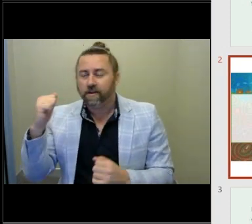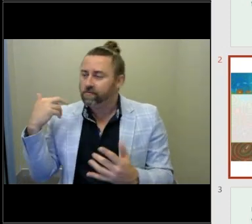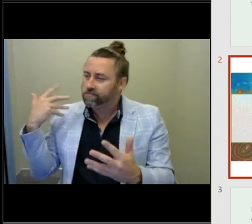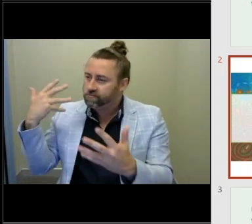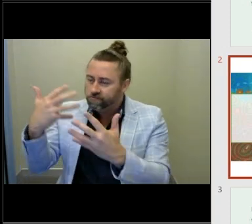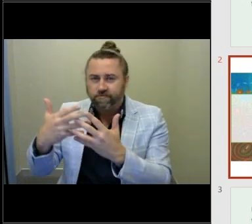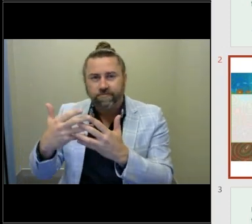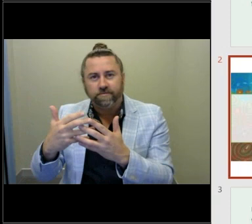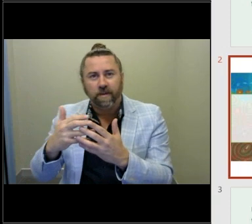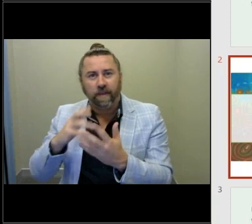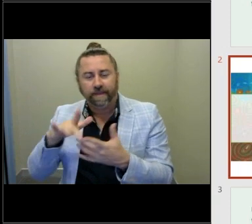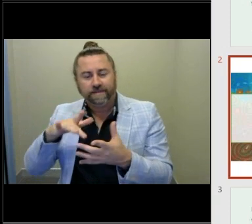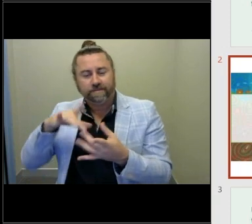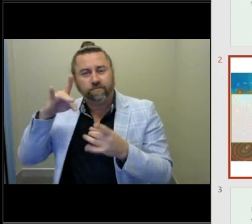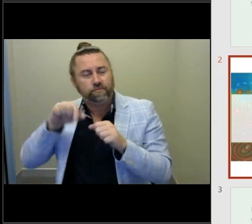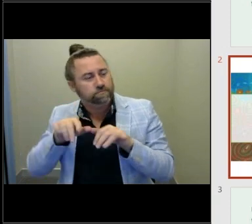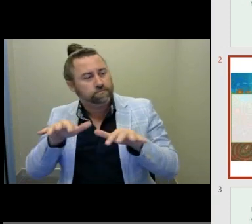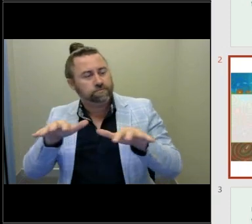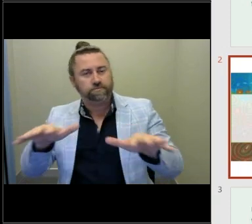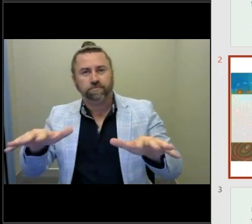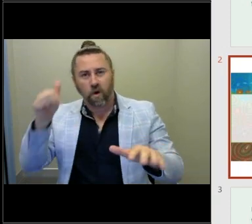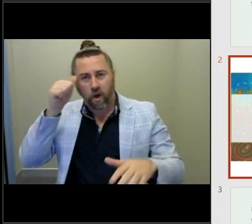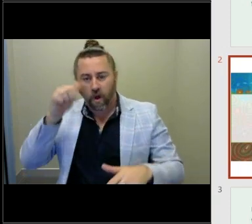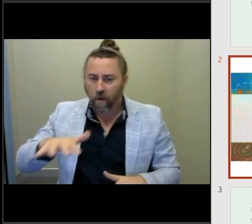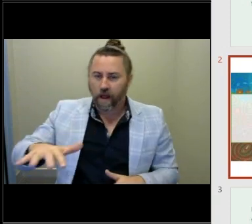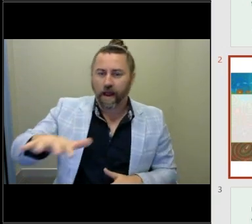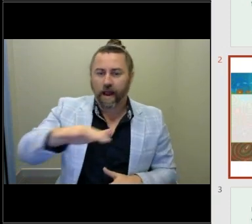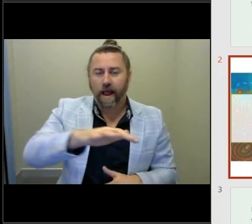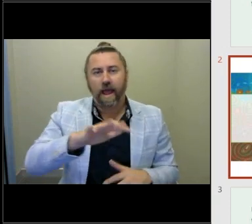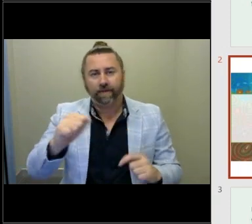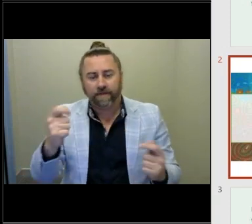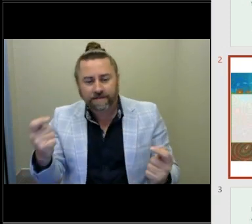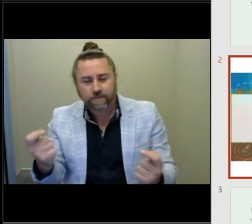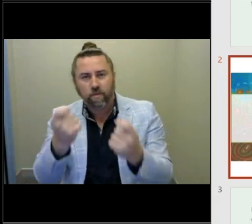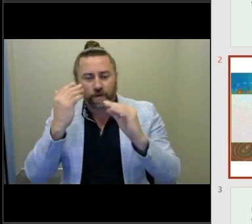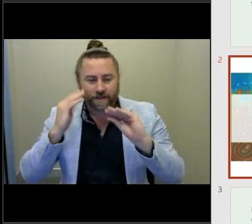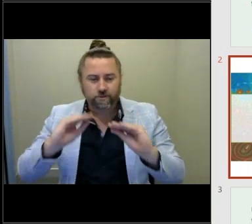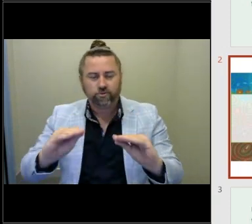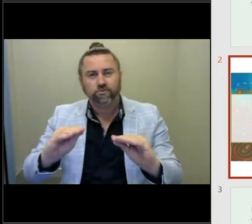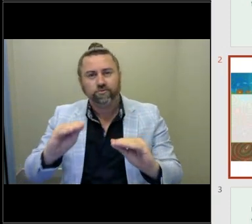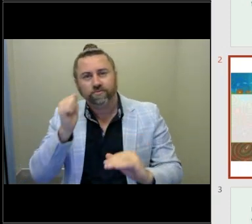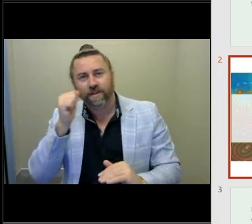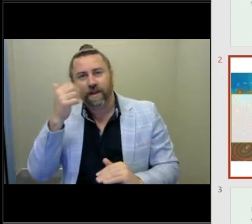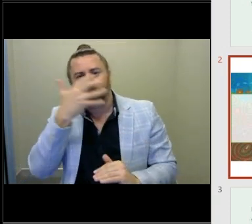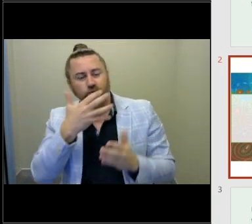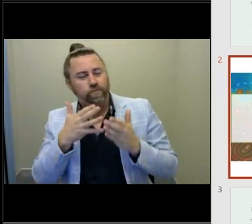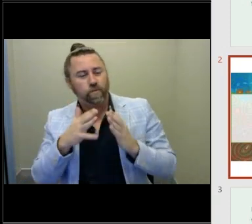that these lands have been places of ceremony and teaching, research and learning and we